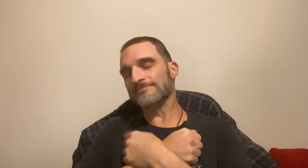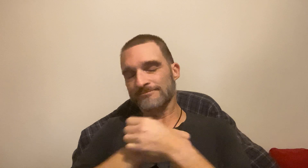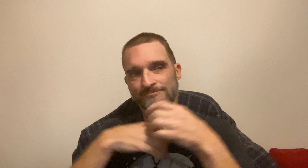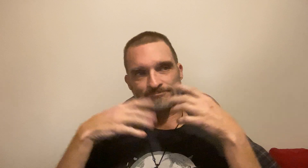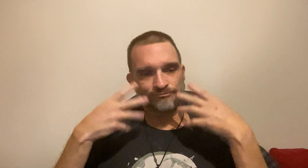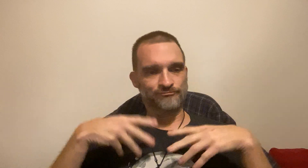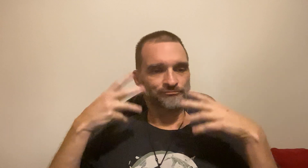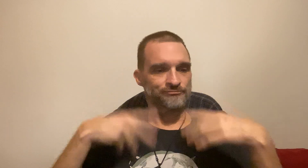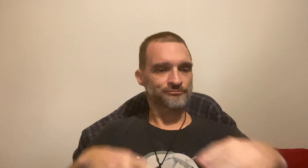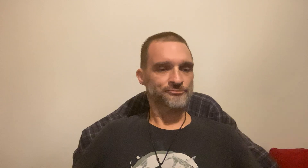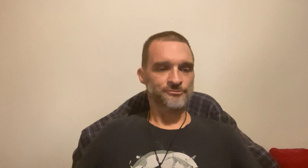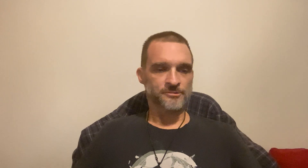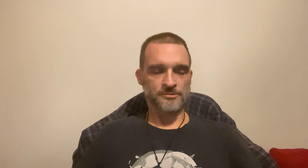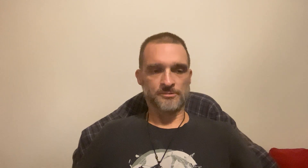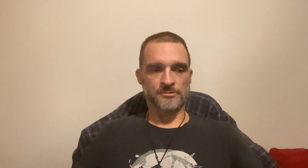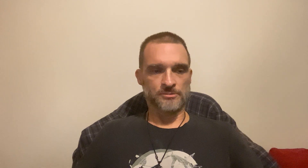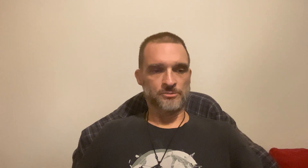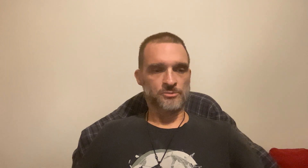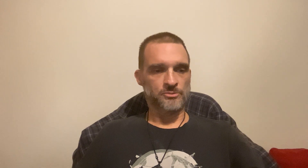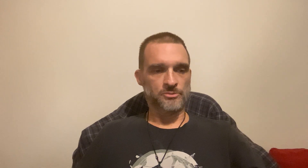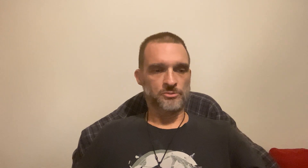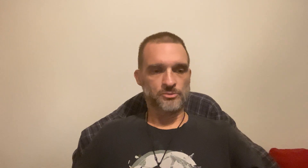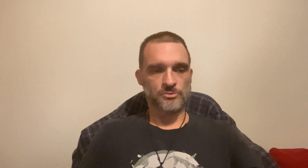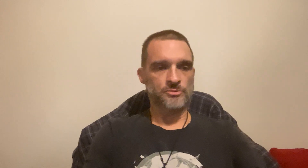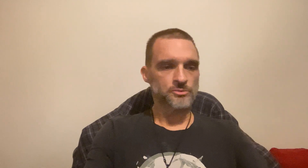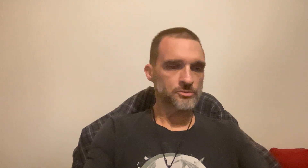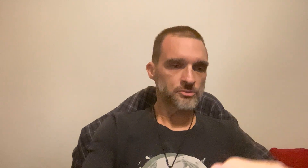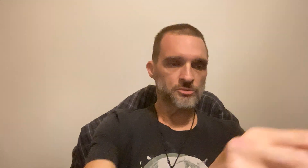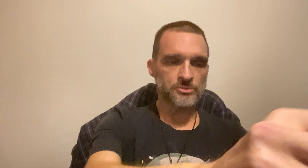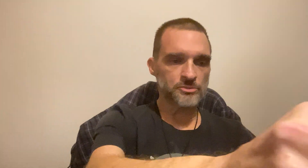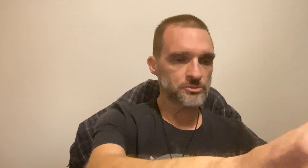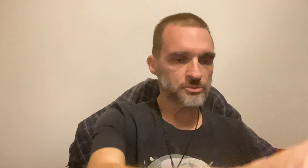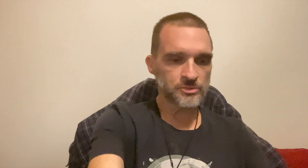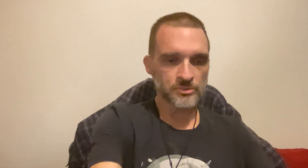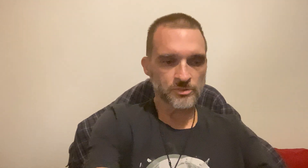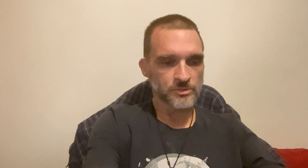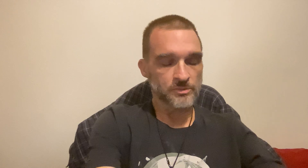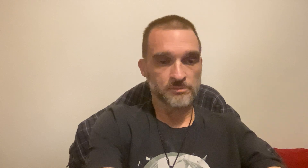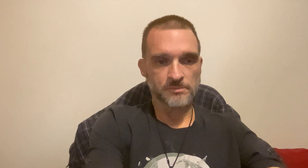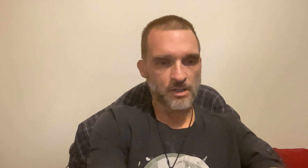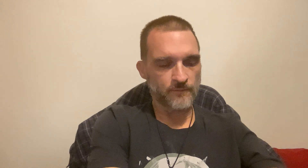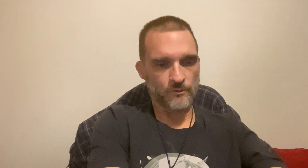My daughter was there standing then we hugged and cried together. *whew*